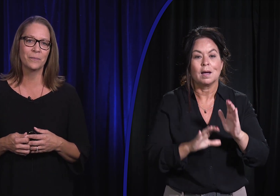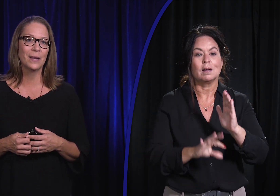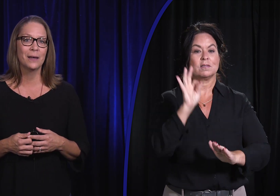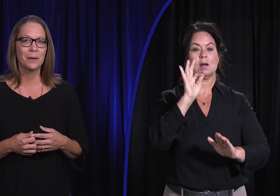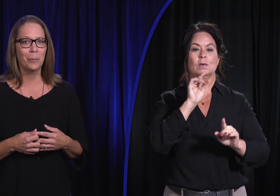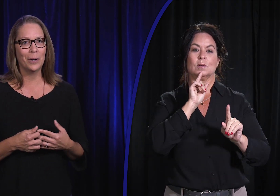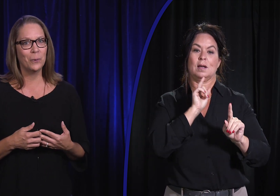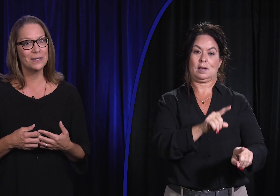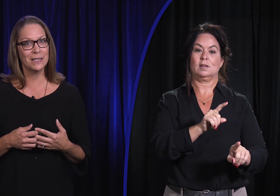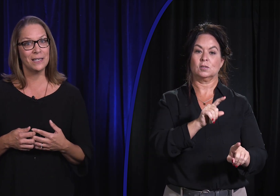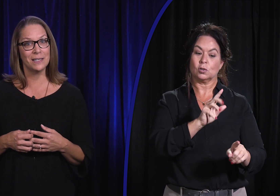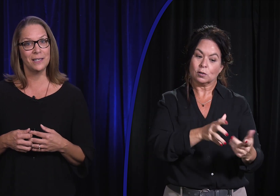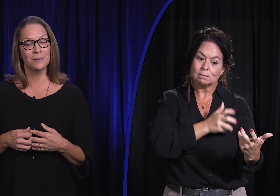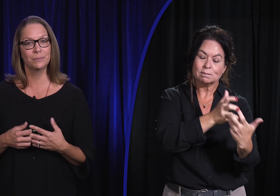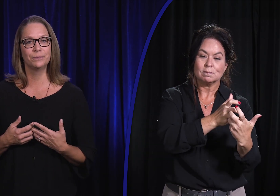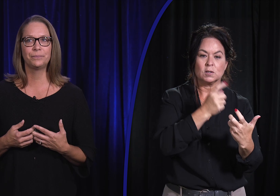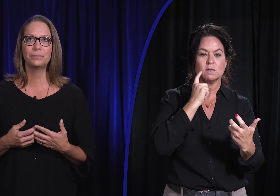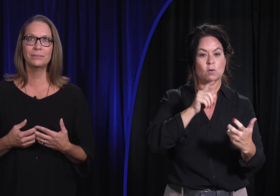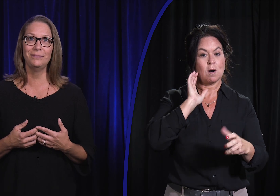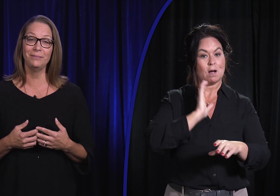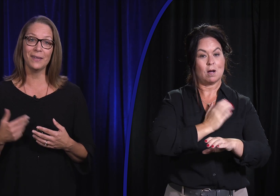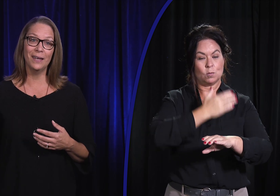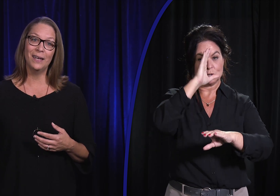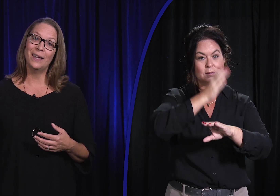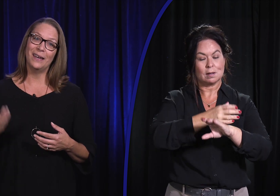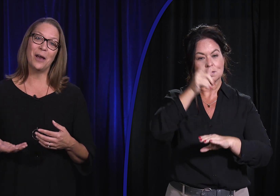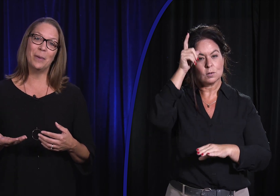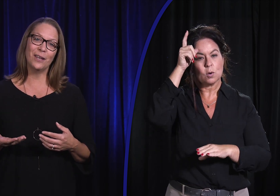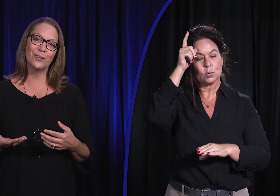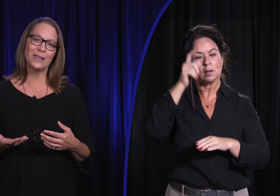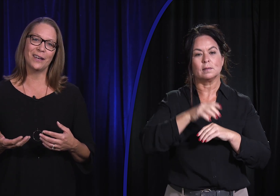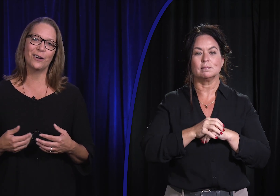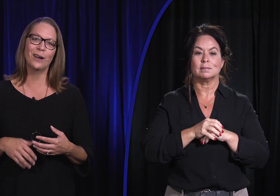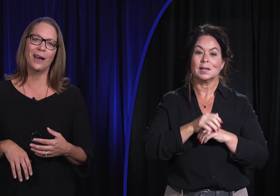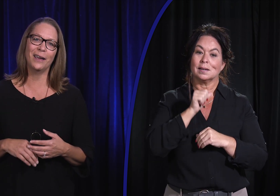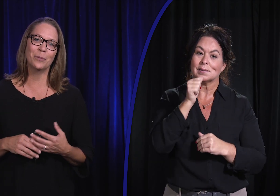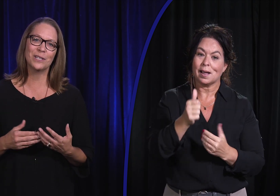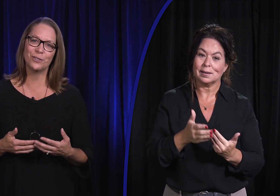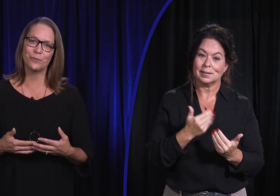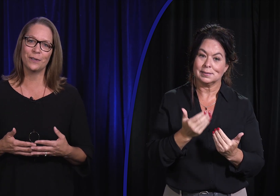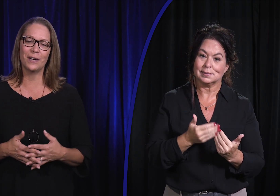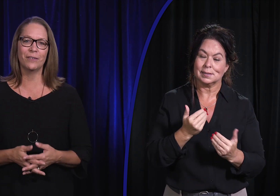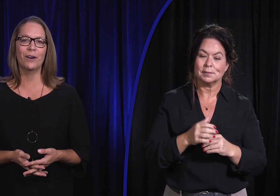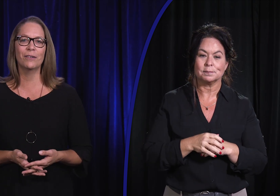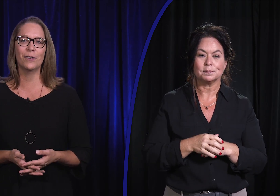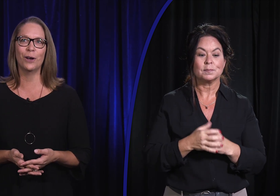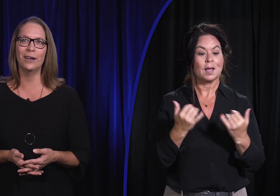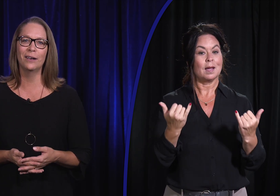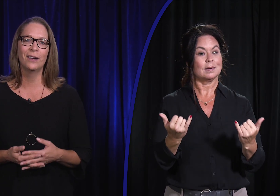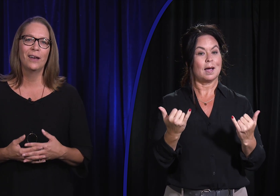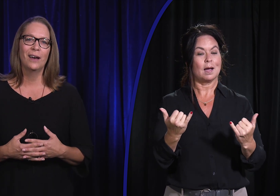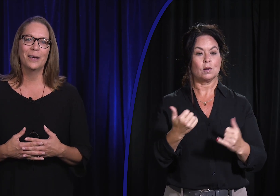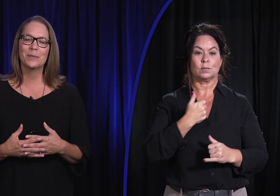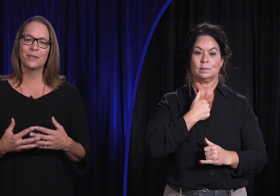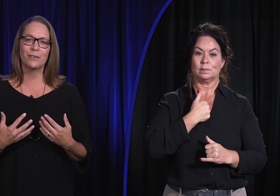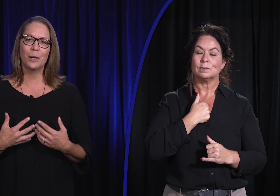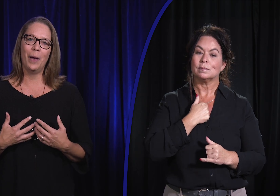But it wasn't easy. Now many years later, I am a teacher for the deaf and hard of hearing, I'm still very passionate